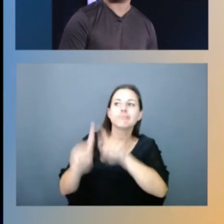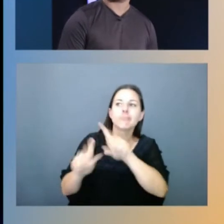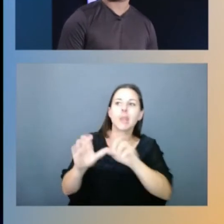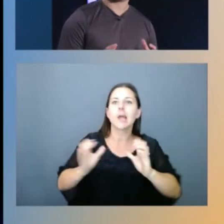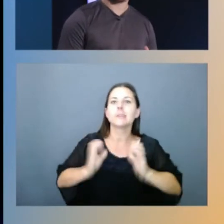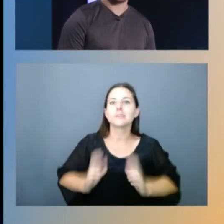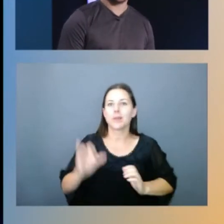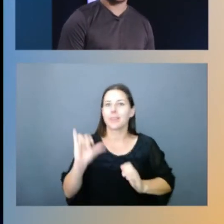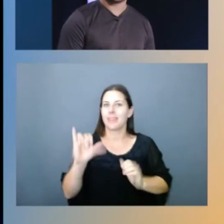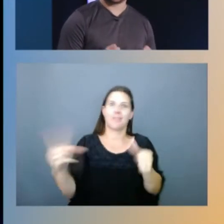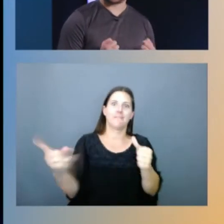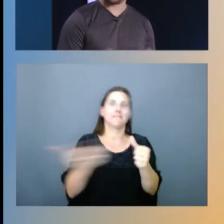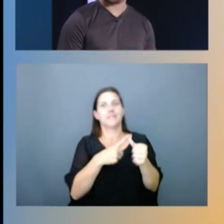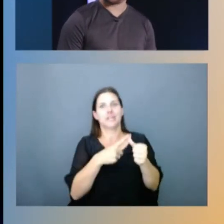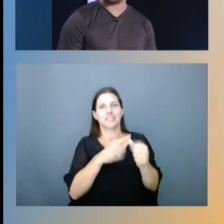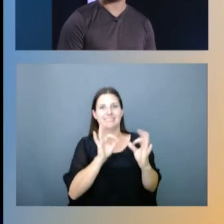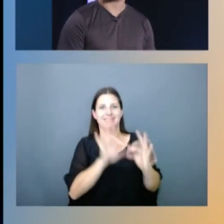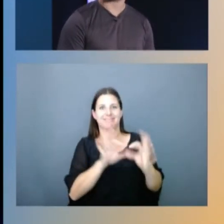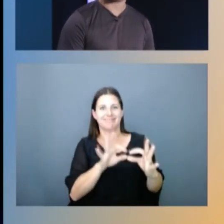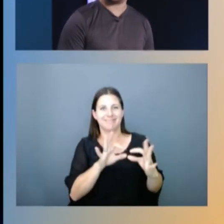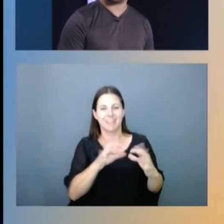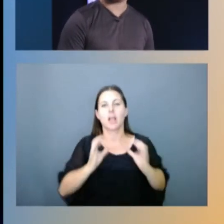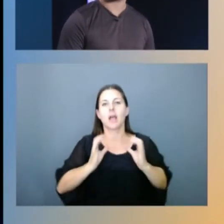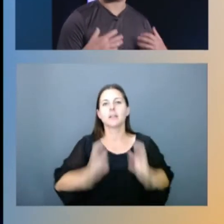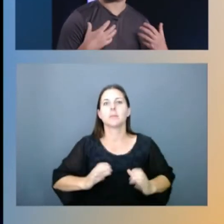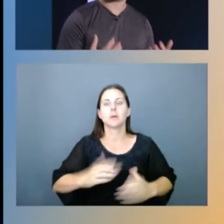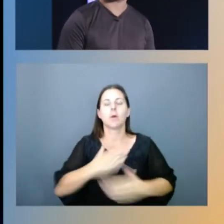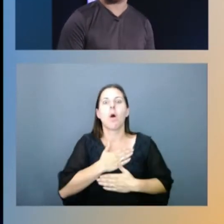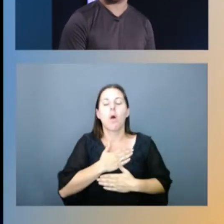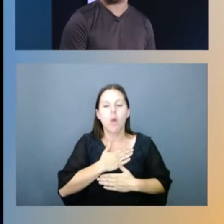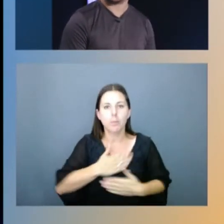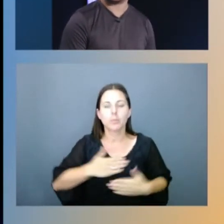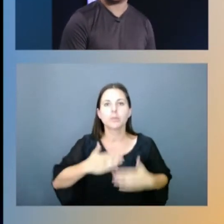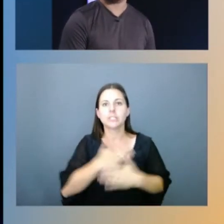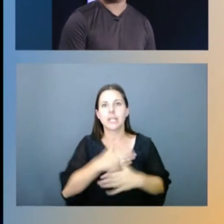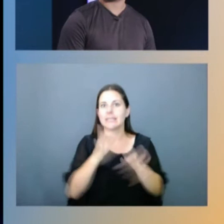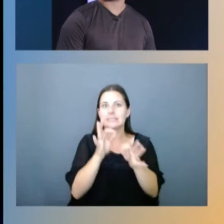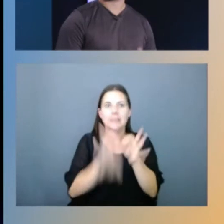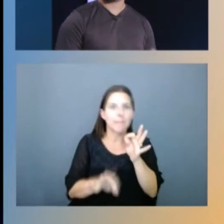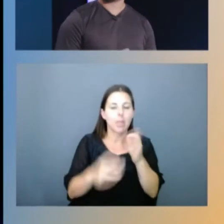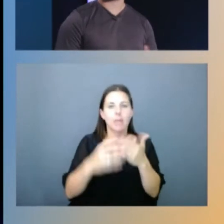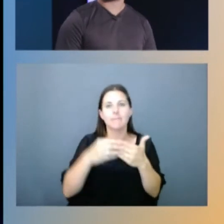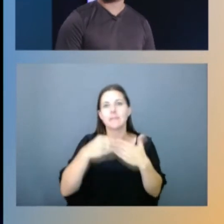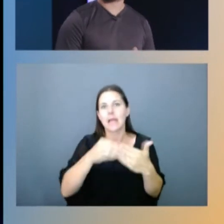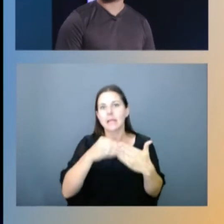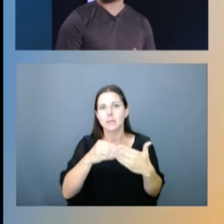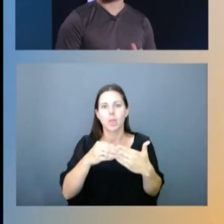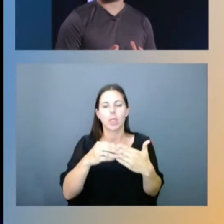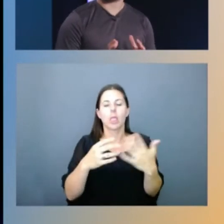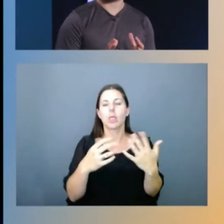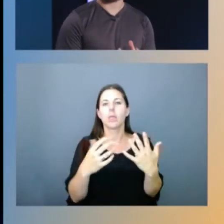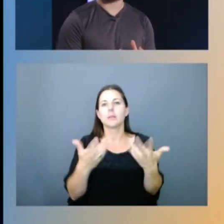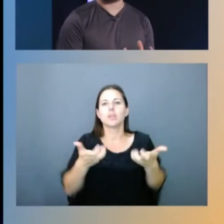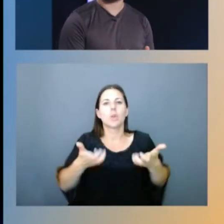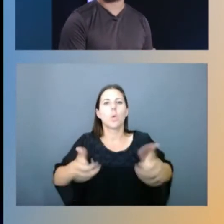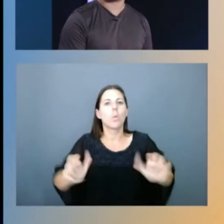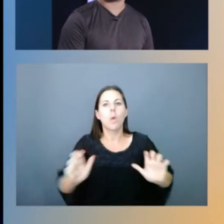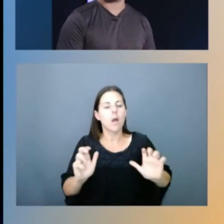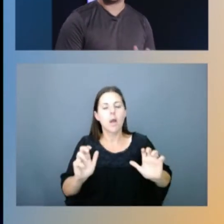that customers appreciate a simple and flexible solution. They don't want to start optimizing their models